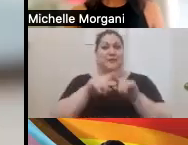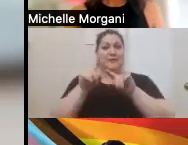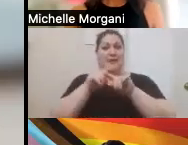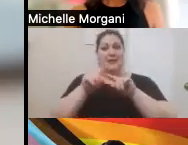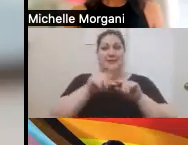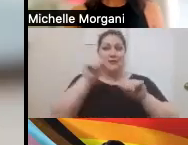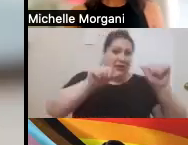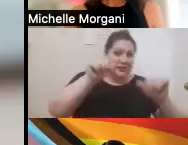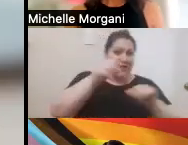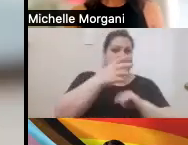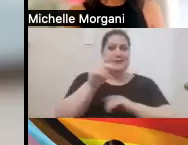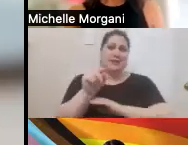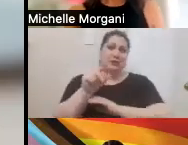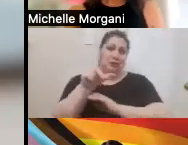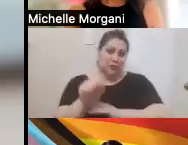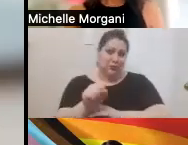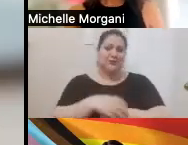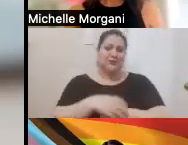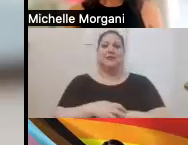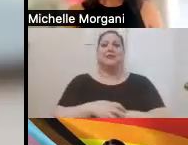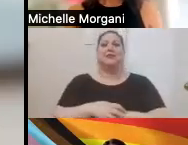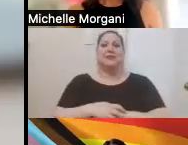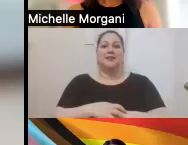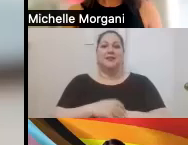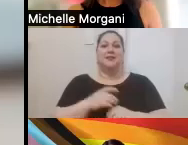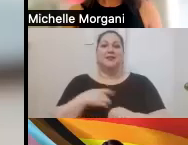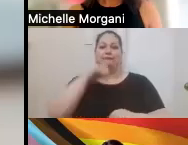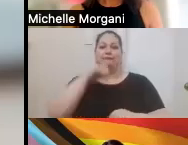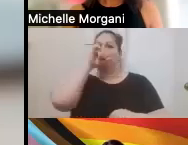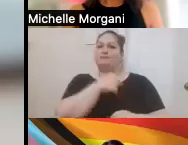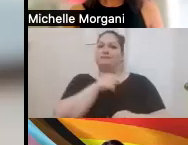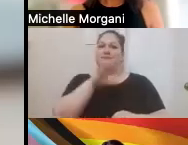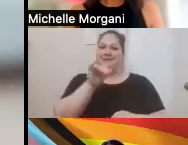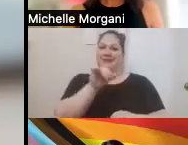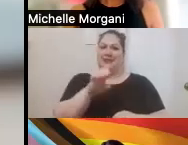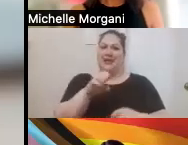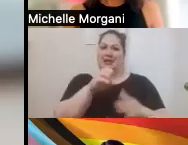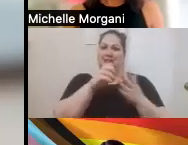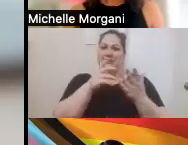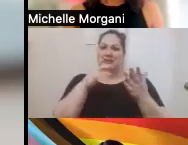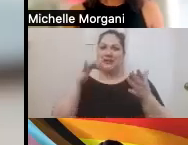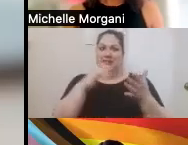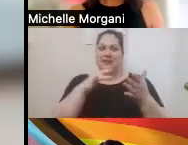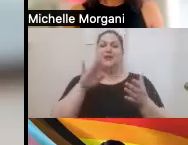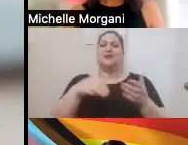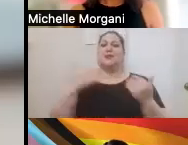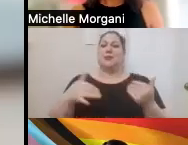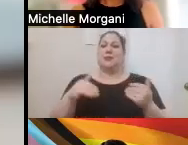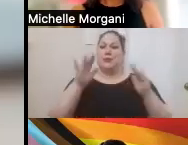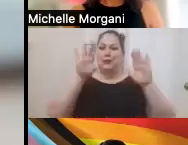I think this is really great and I love the use of the case studies too, that was really great learning. No other questions.